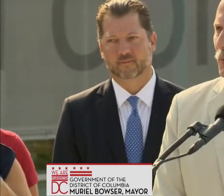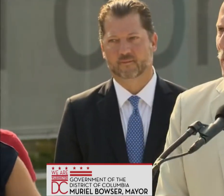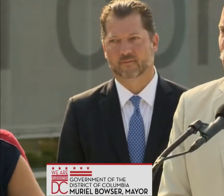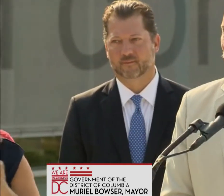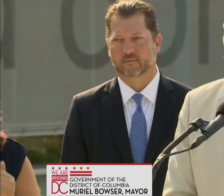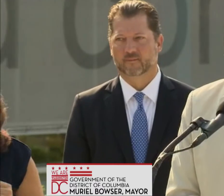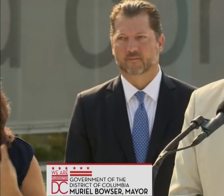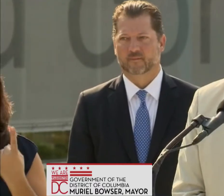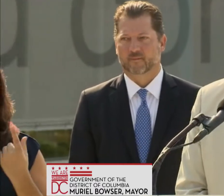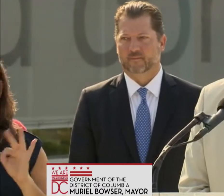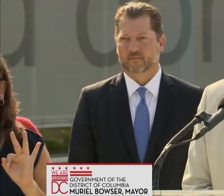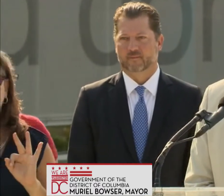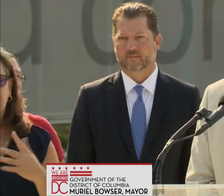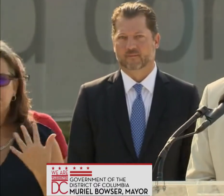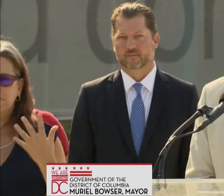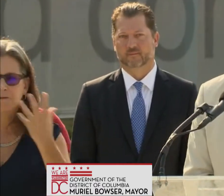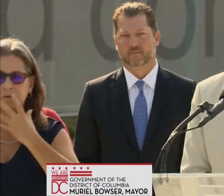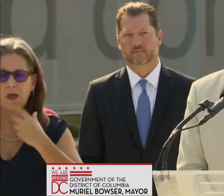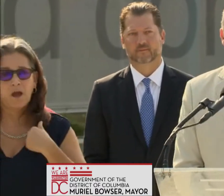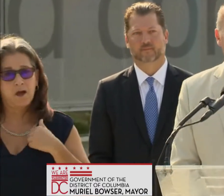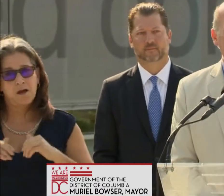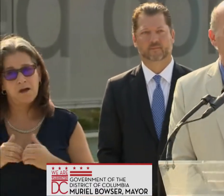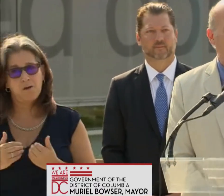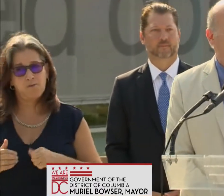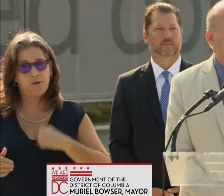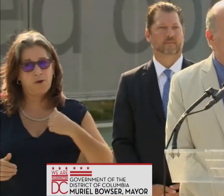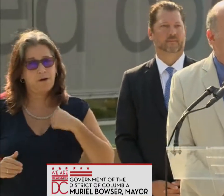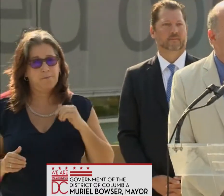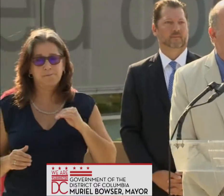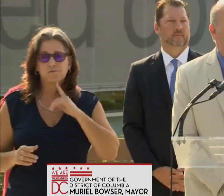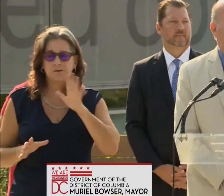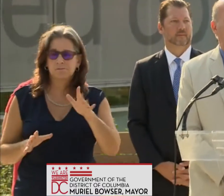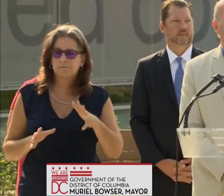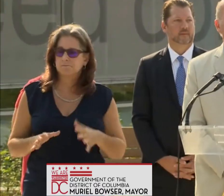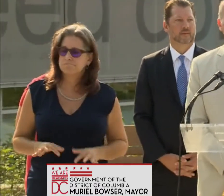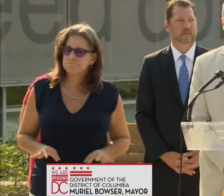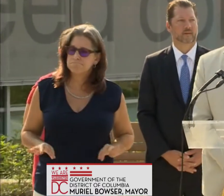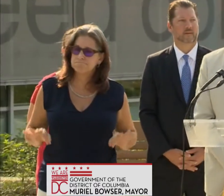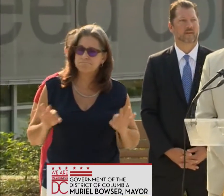we are or how much importance we put into public education people asked me